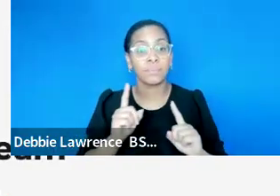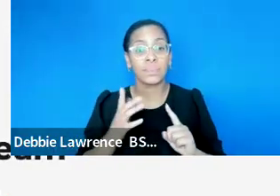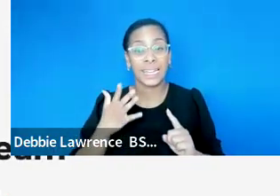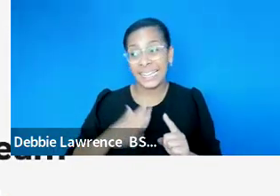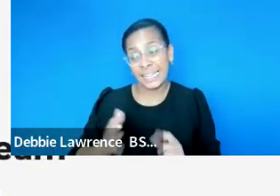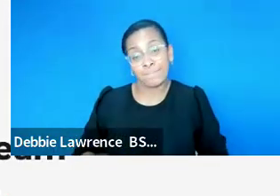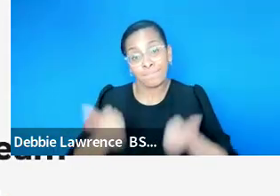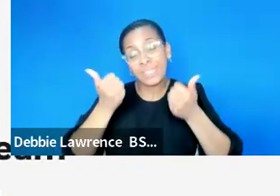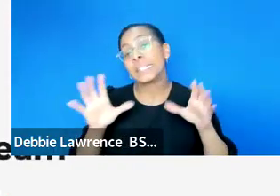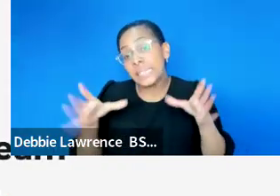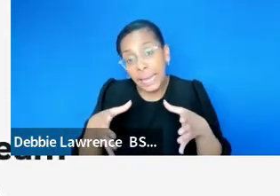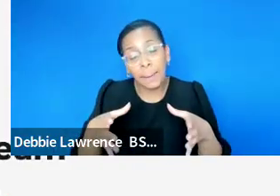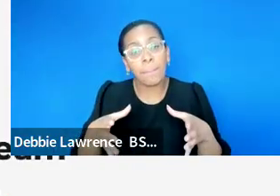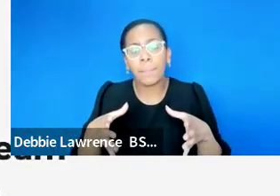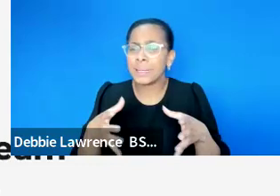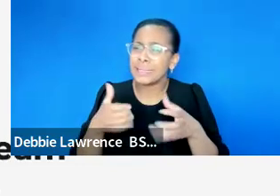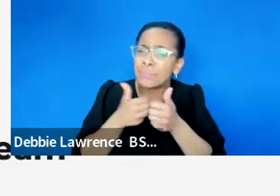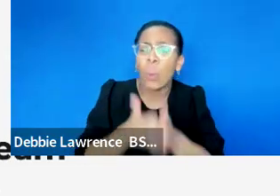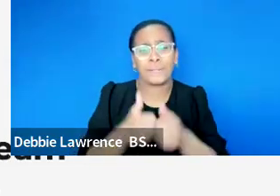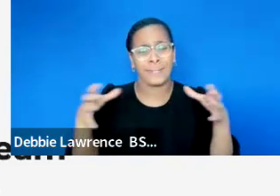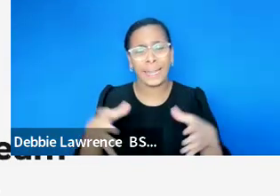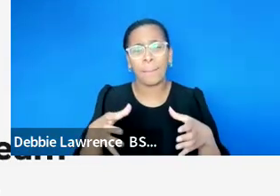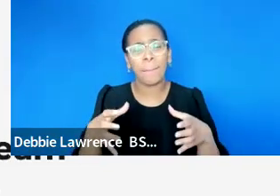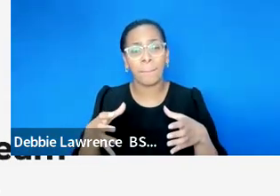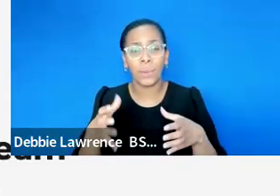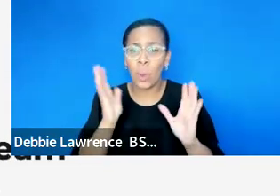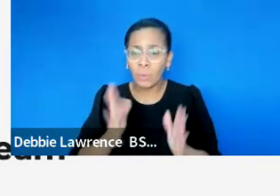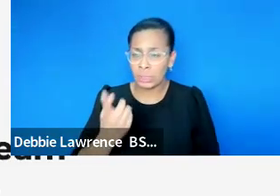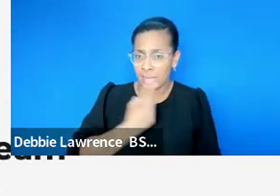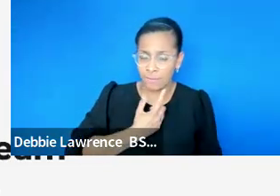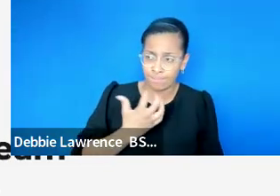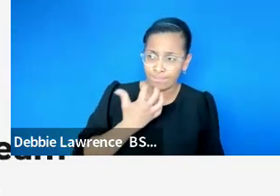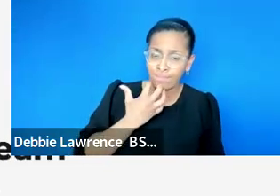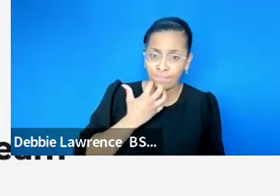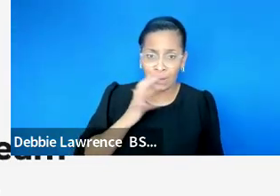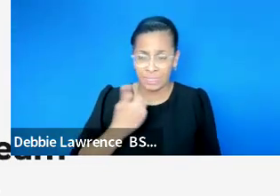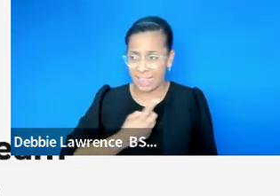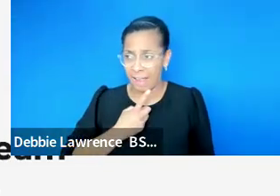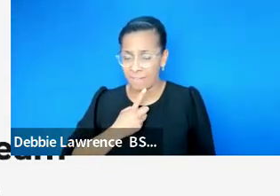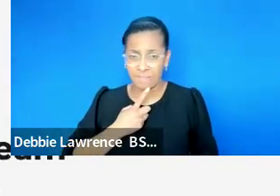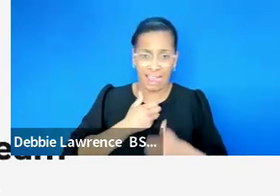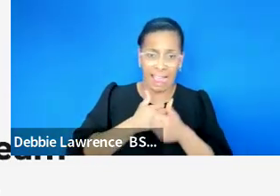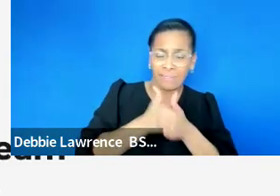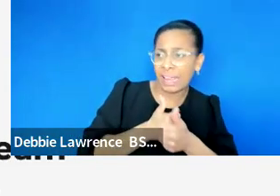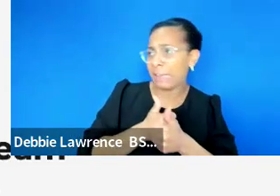You do not have to advocate alone.Um, for a long time it was just myself